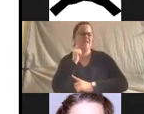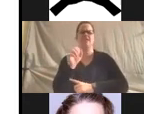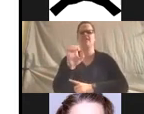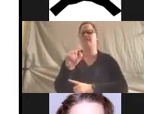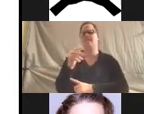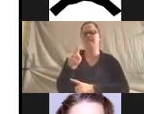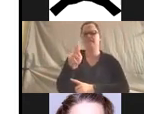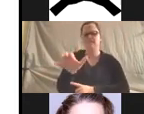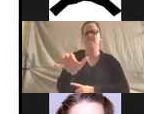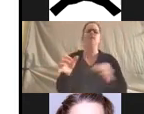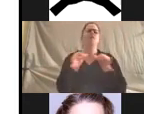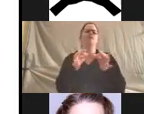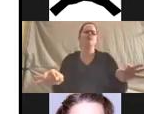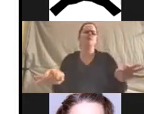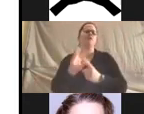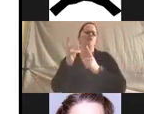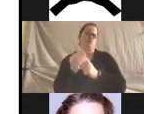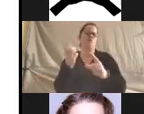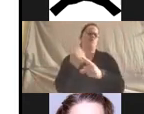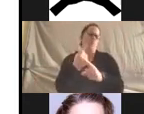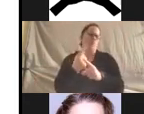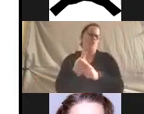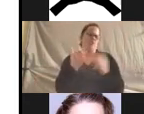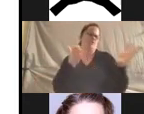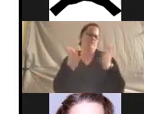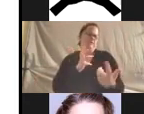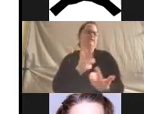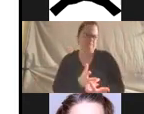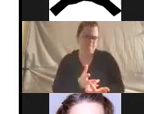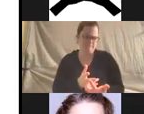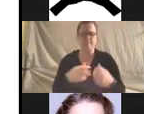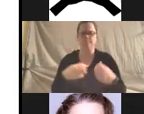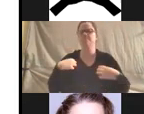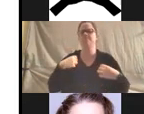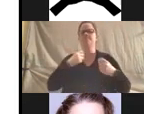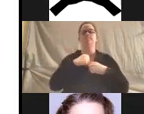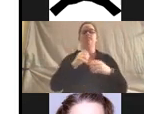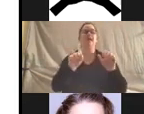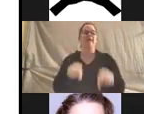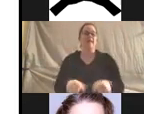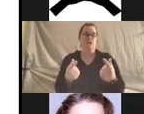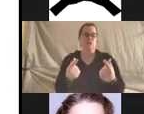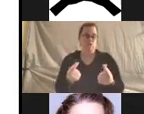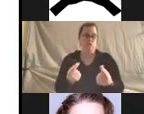and linguistically appropriate services. And I could do that, because if in the legislation,